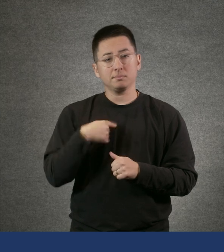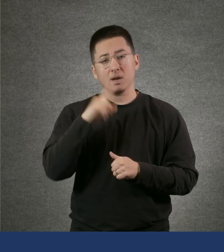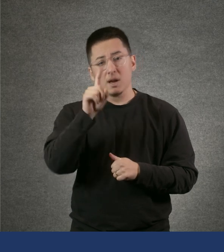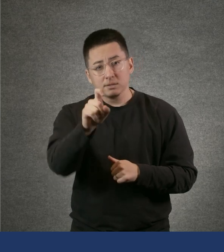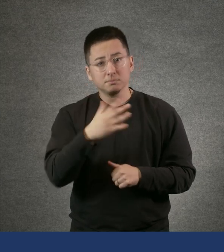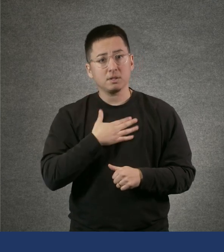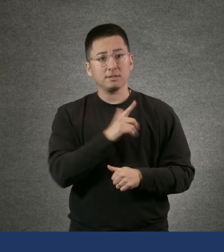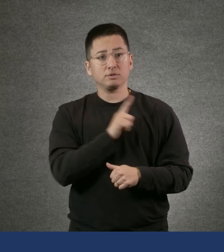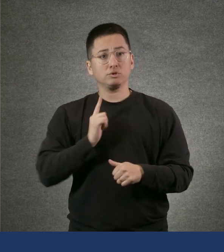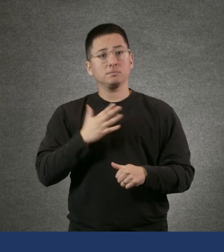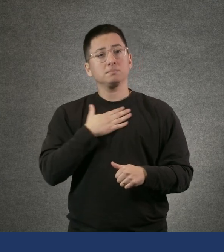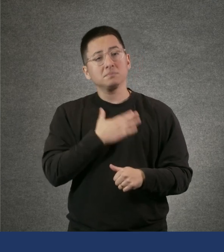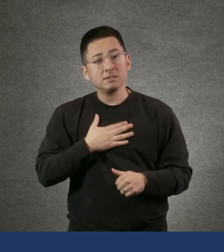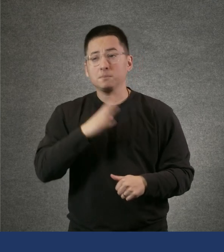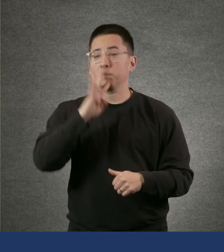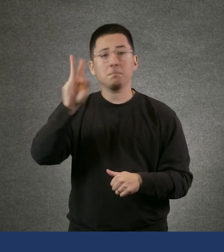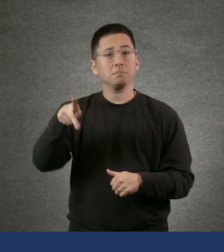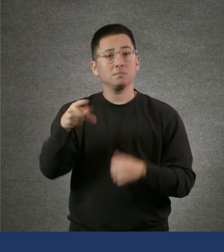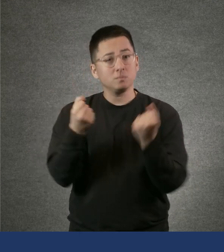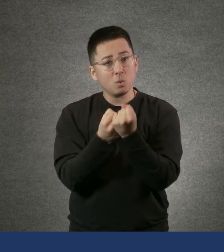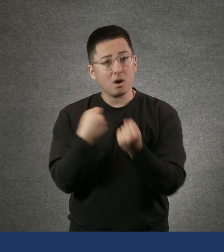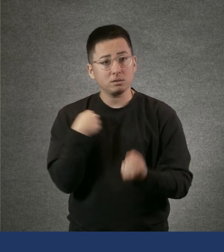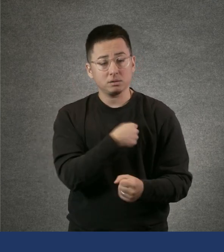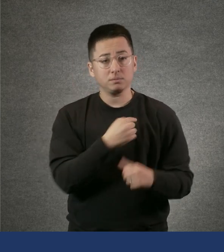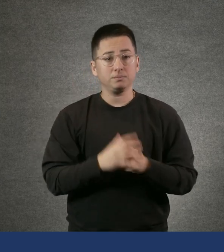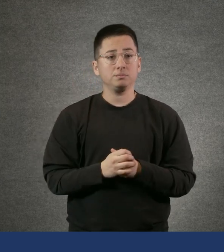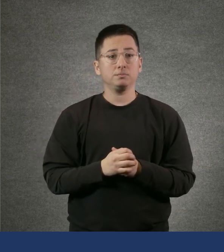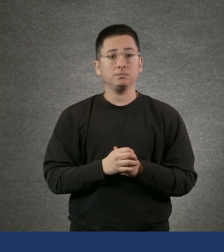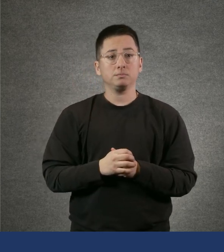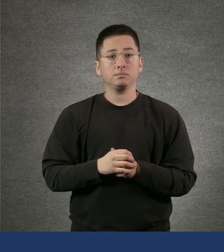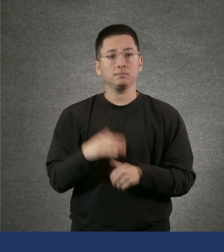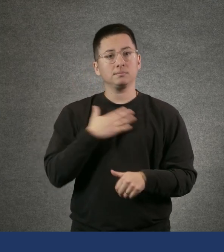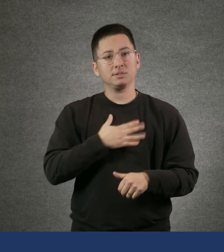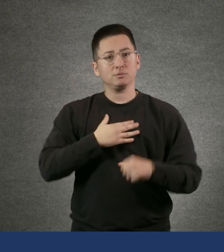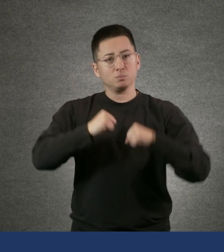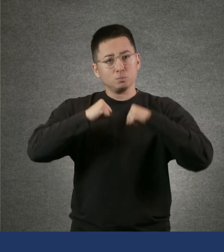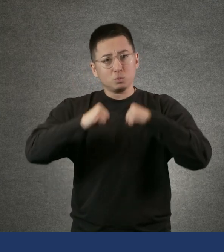I'm asking my legislators to please speak up and support us.